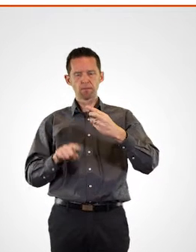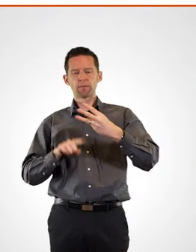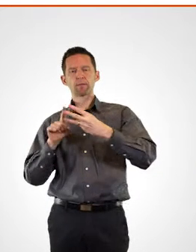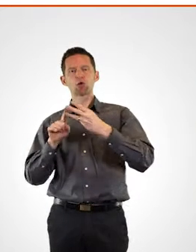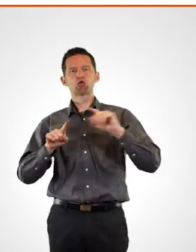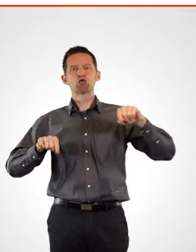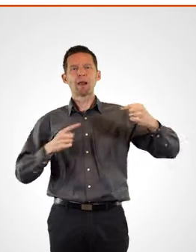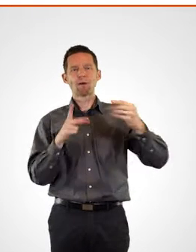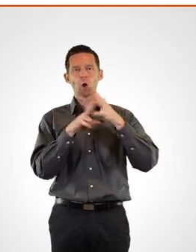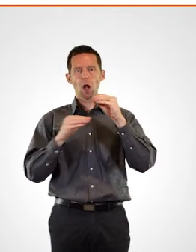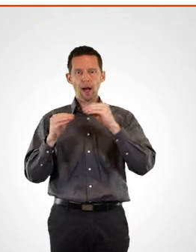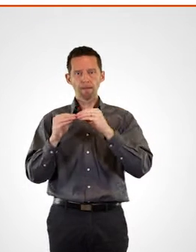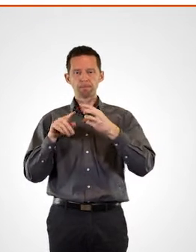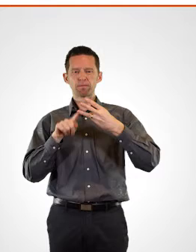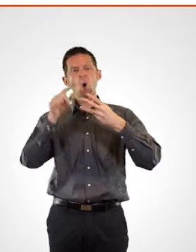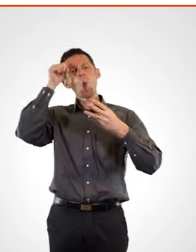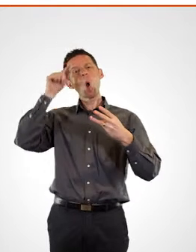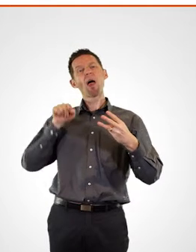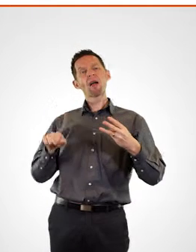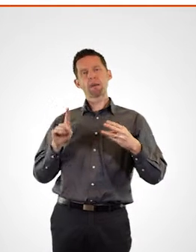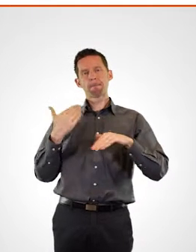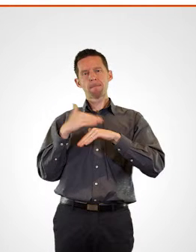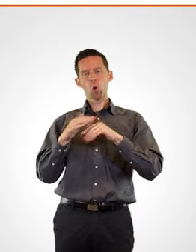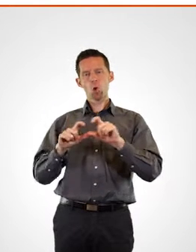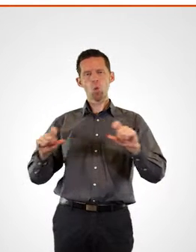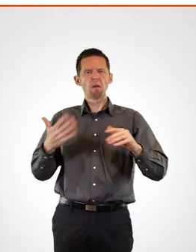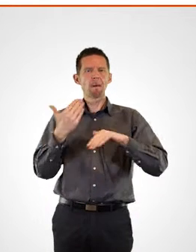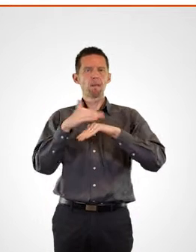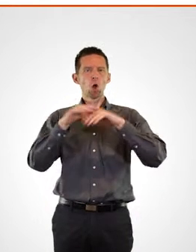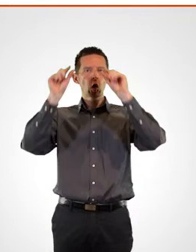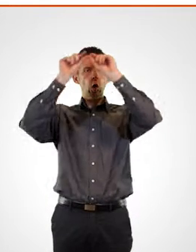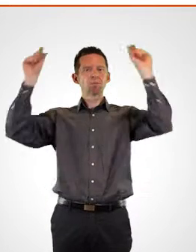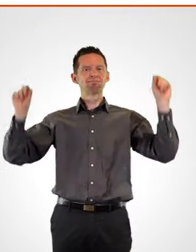and we have challenge vocabulary, which is denoted by blue text or a blue border.